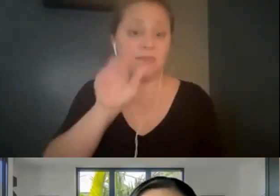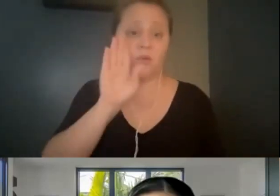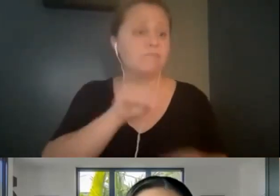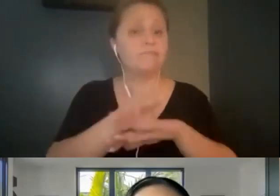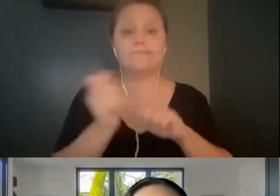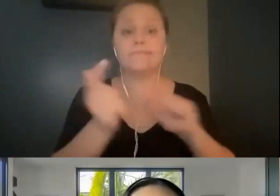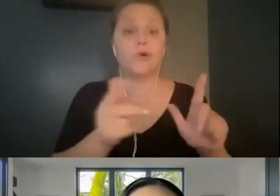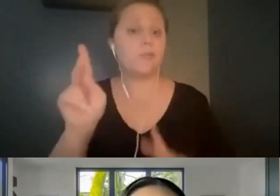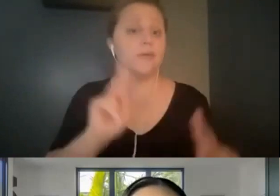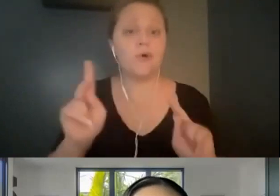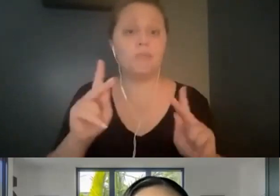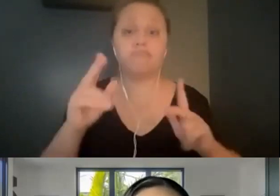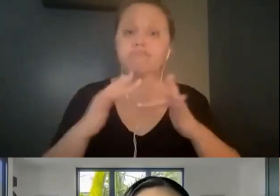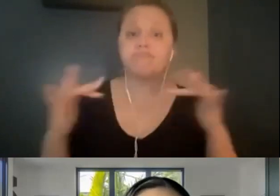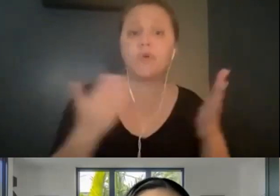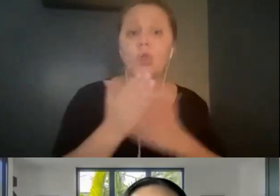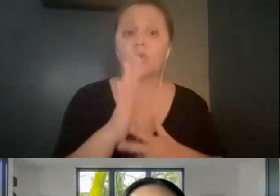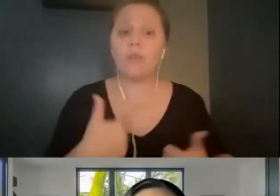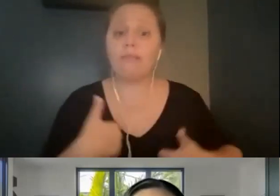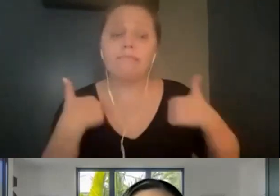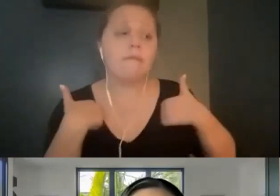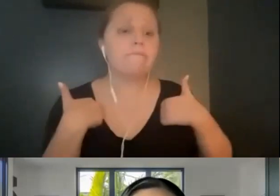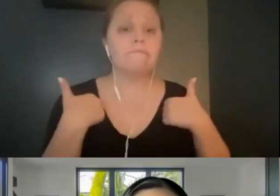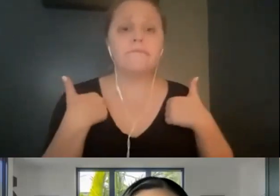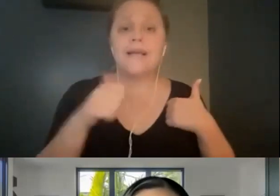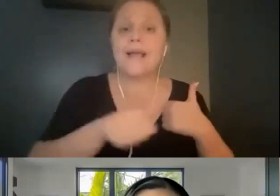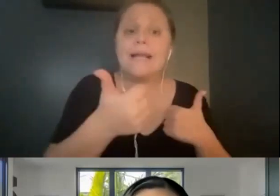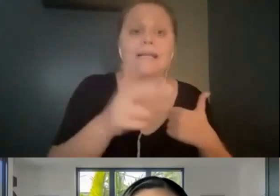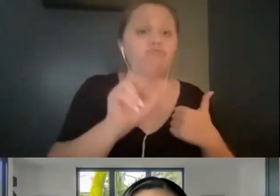various stages of life but also it's any gender, any race, any ethnicity, you know